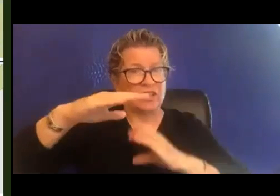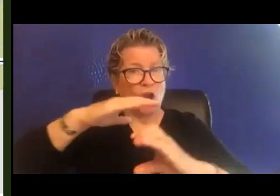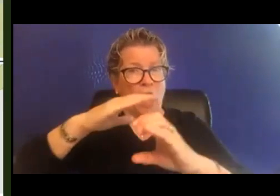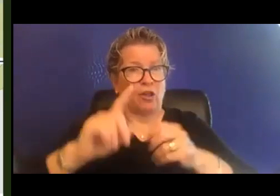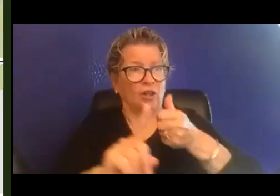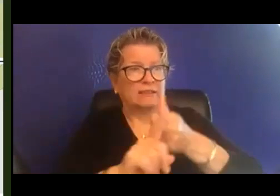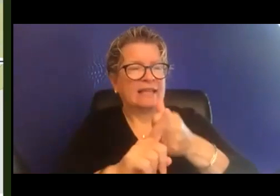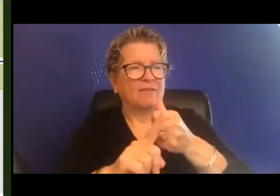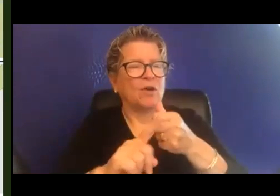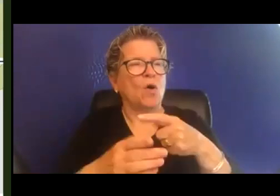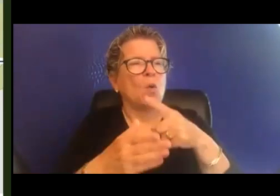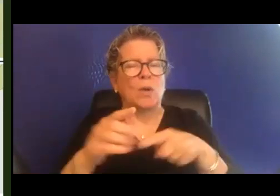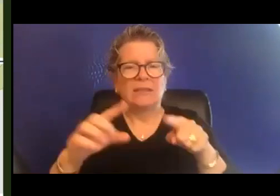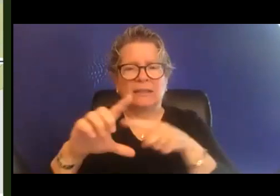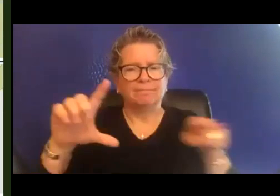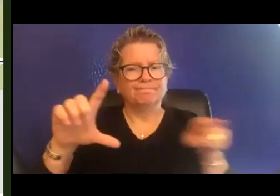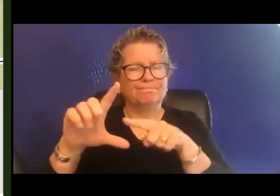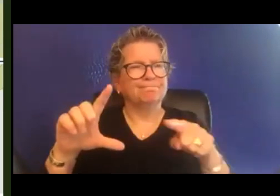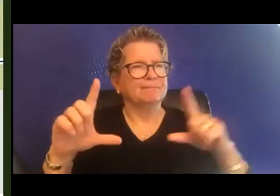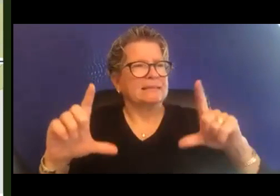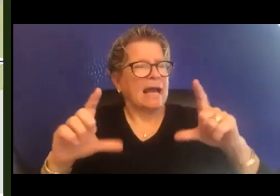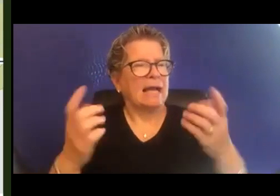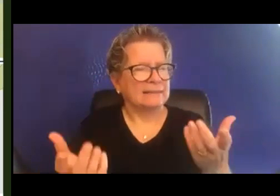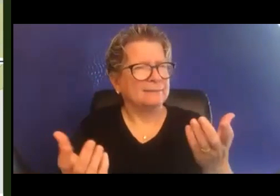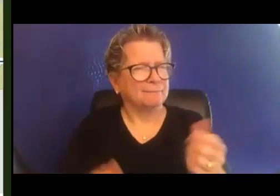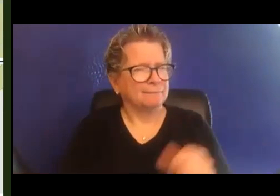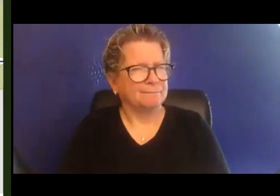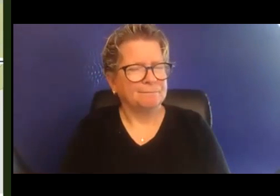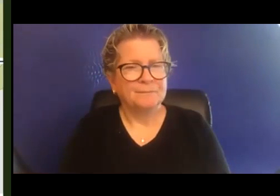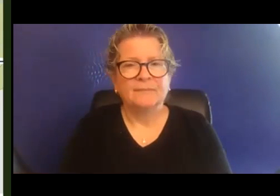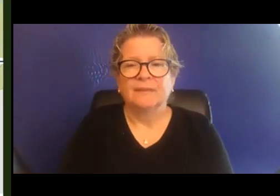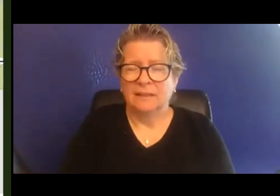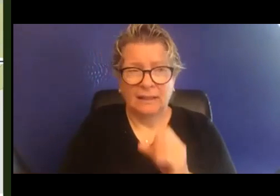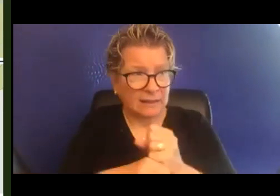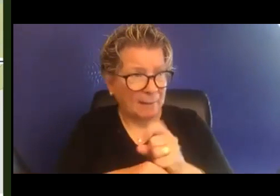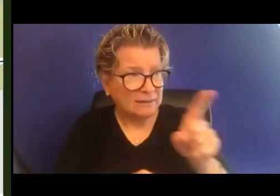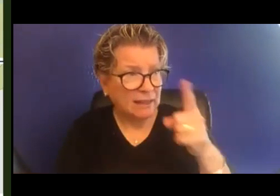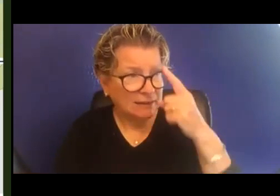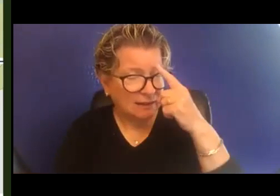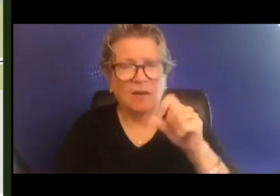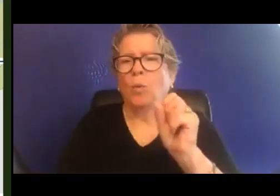other words the diameter of the tunnel to house the casing. Does that make sense? Yes, it does.